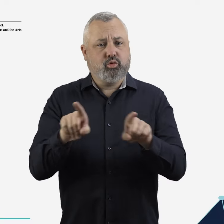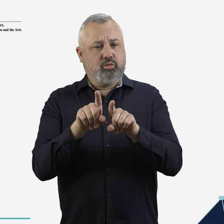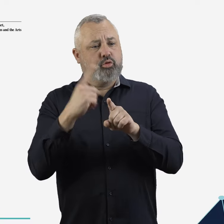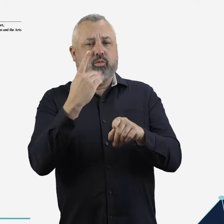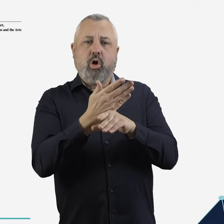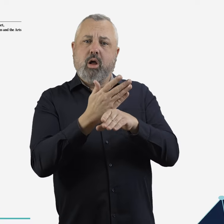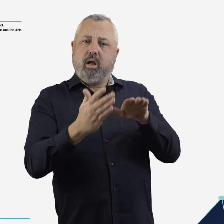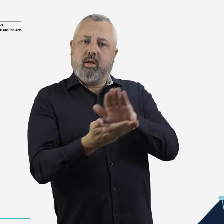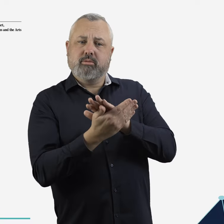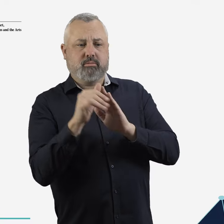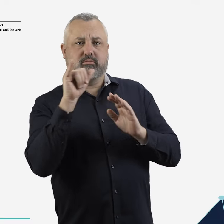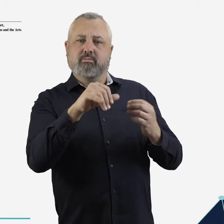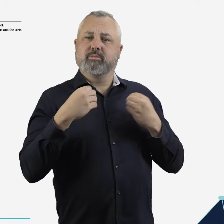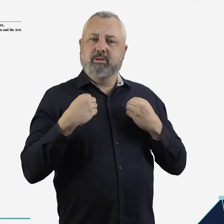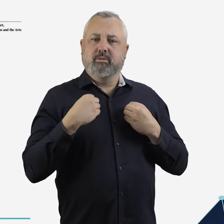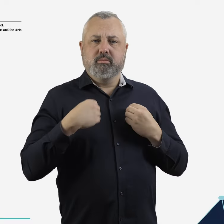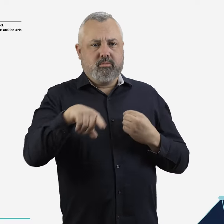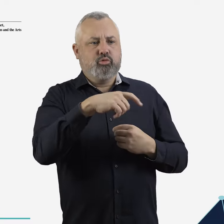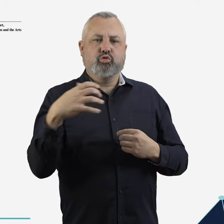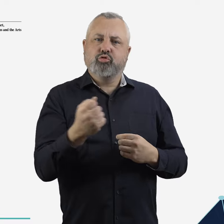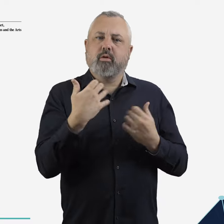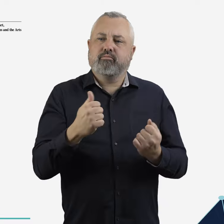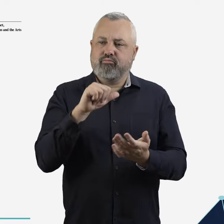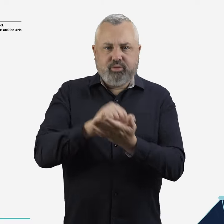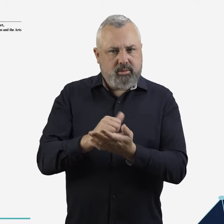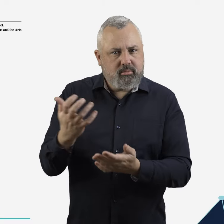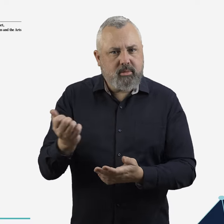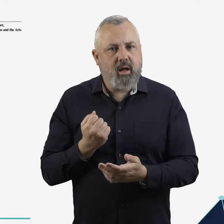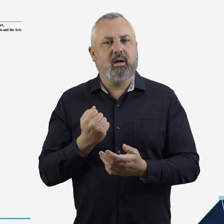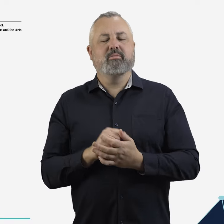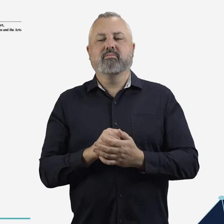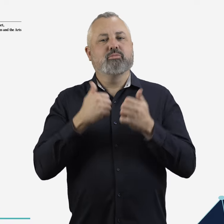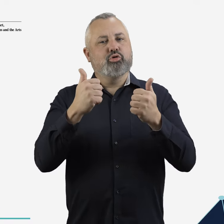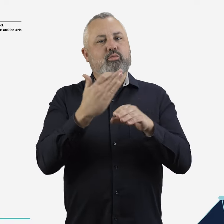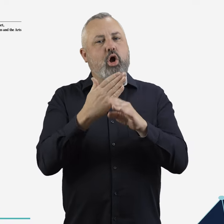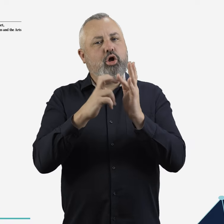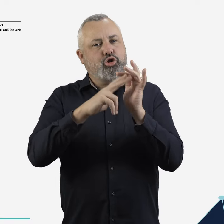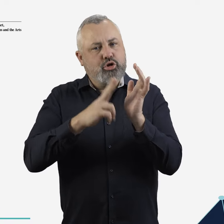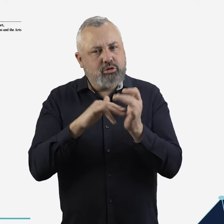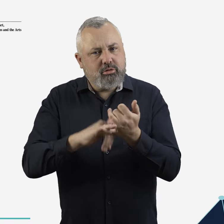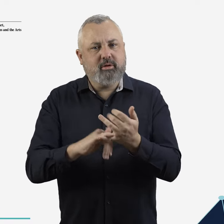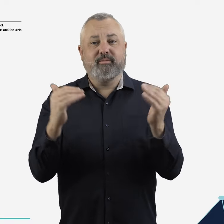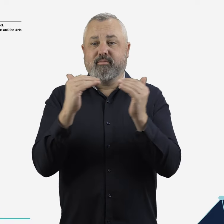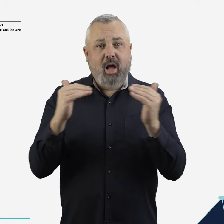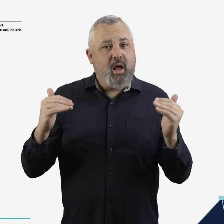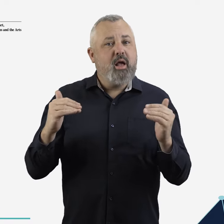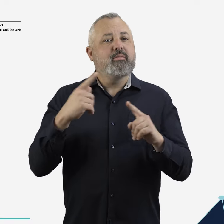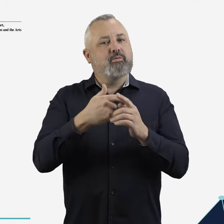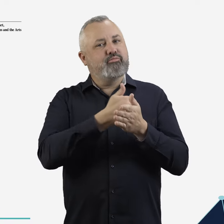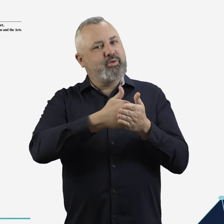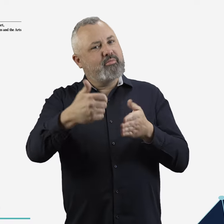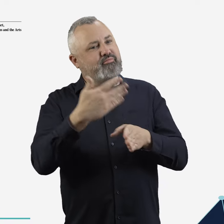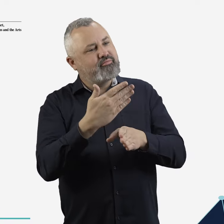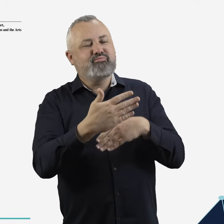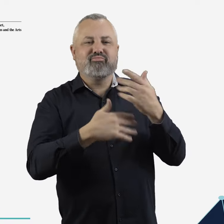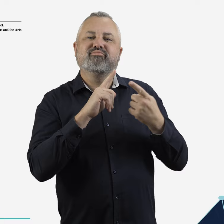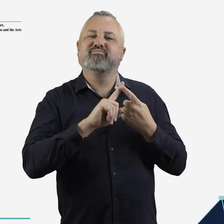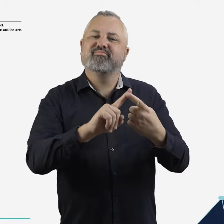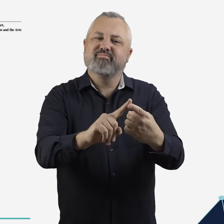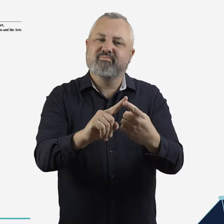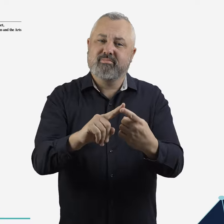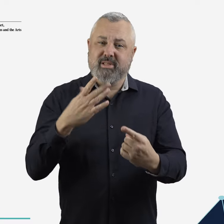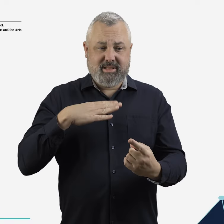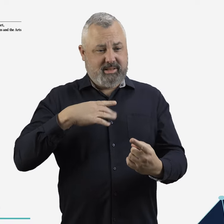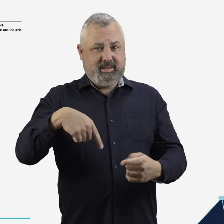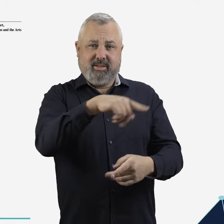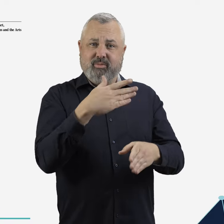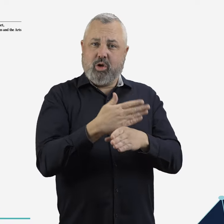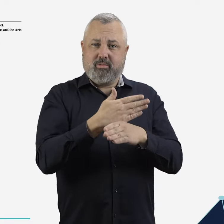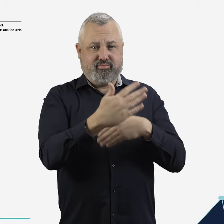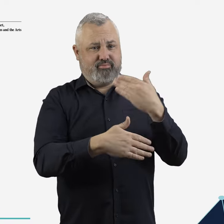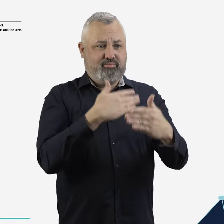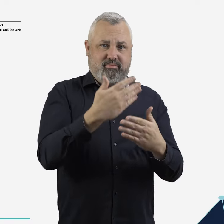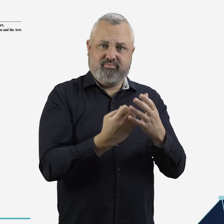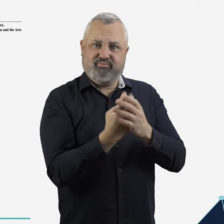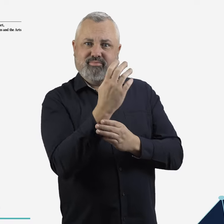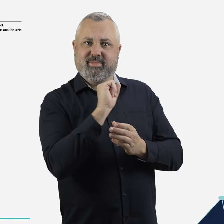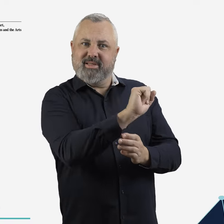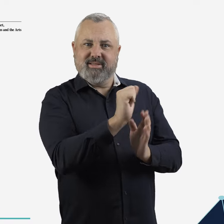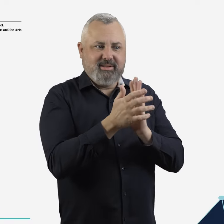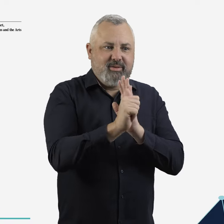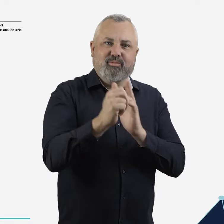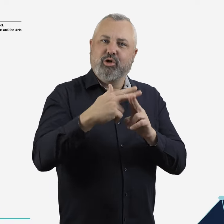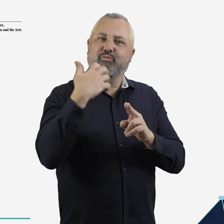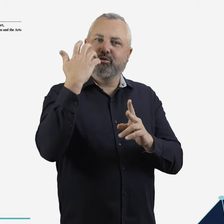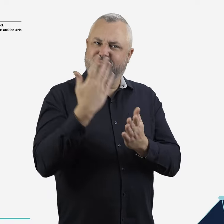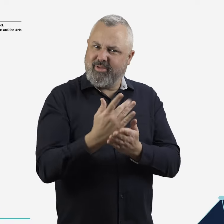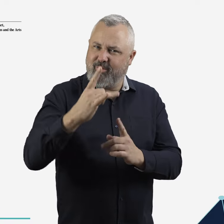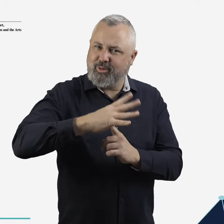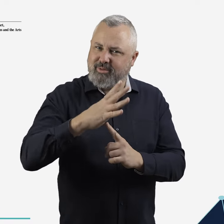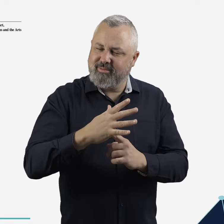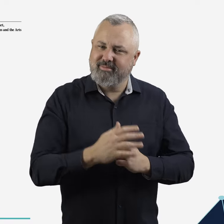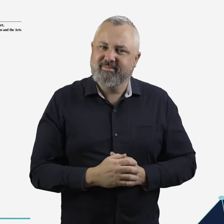while employing Australian workers on fair pay and secure conditions and developing the skills needed for the future.